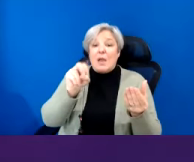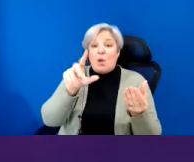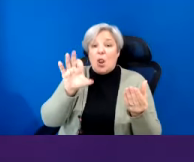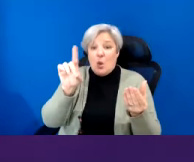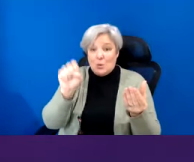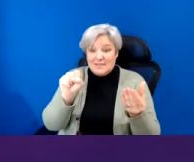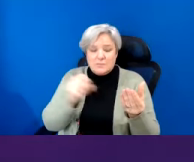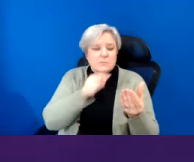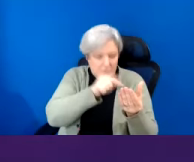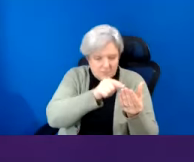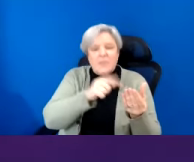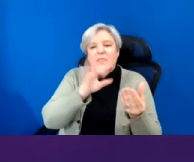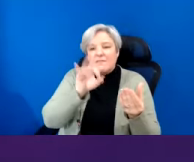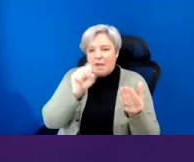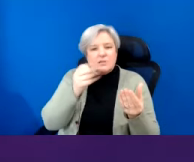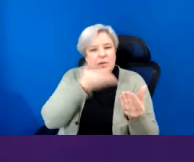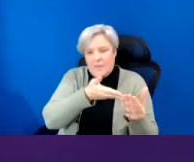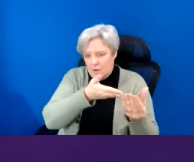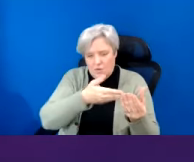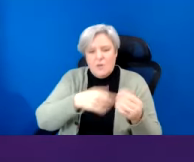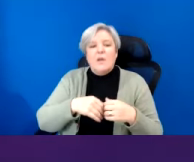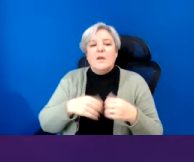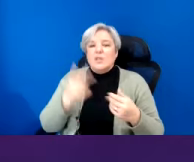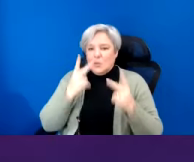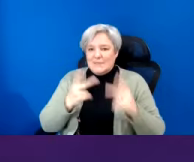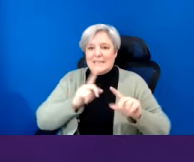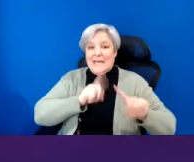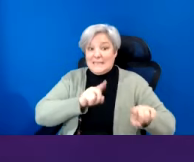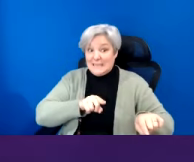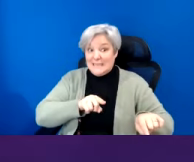It will say attendance and it will end with that CSV extension.